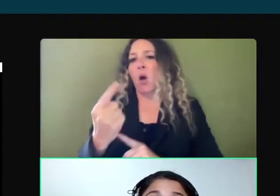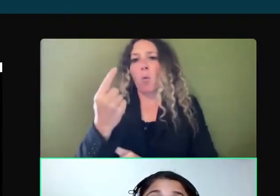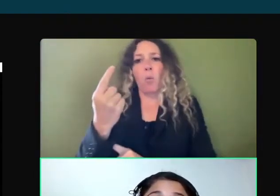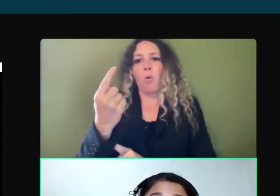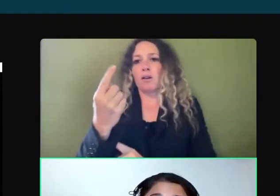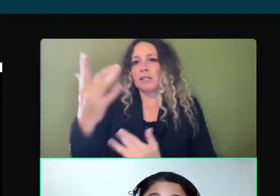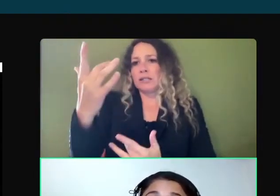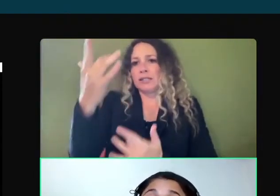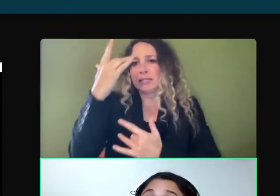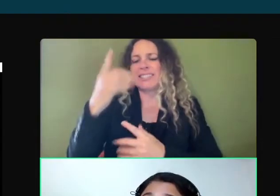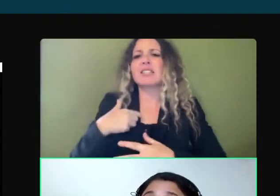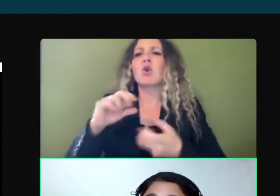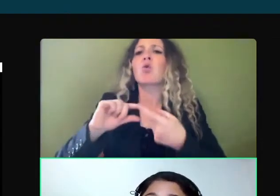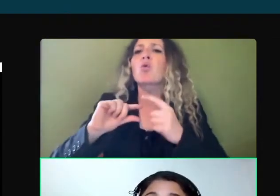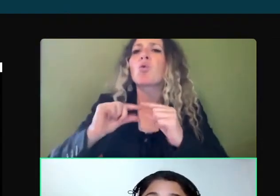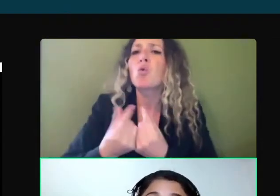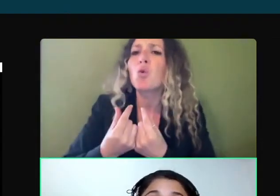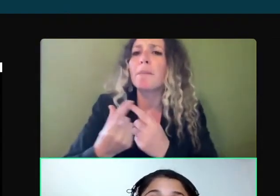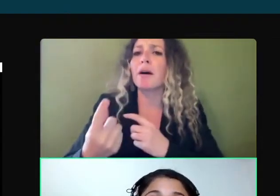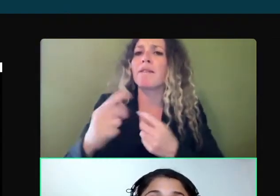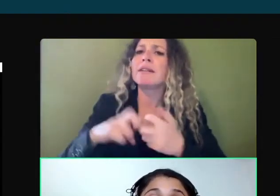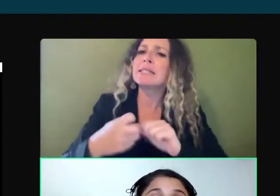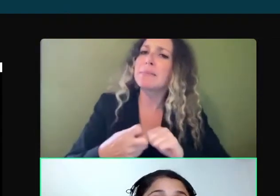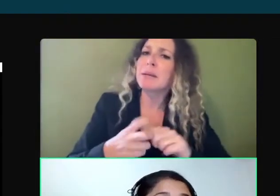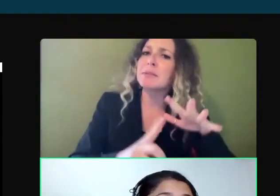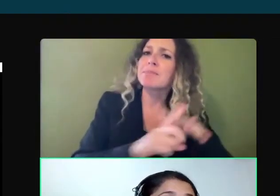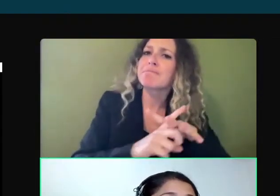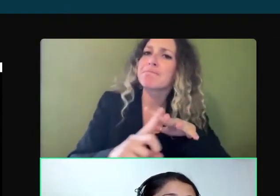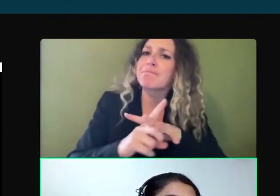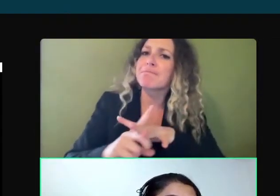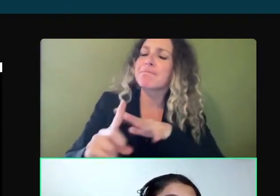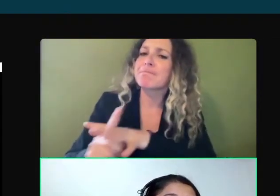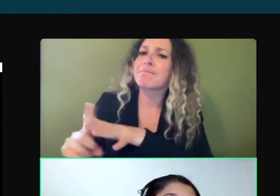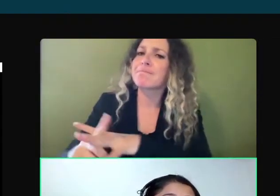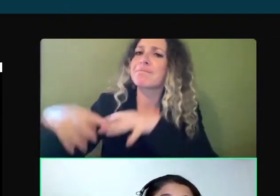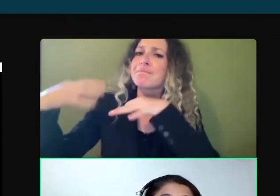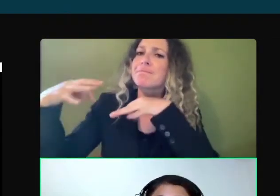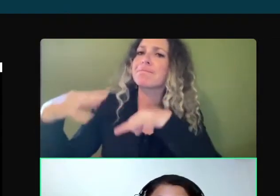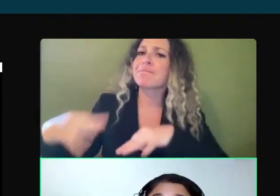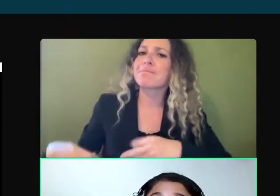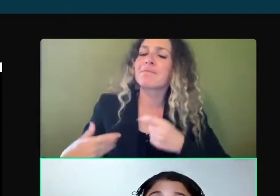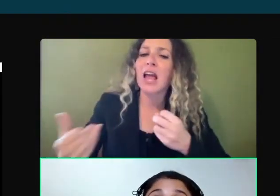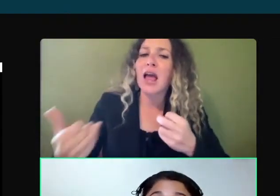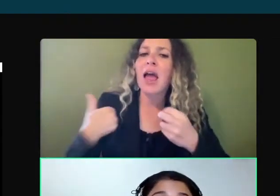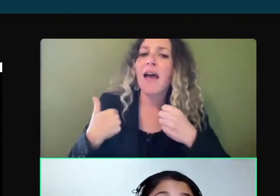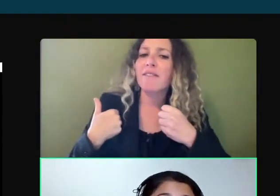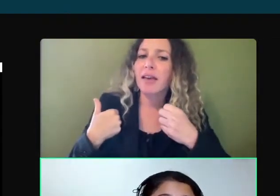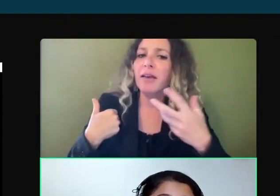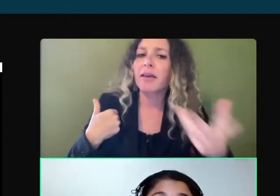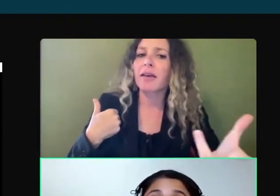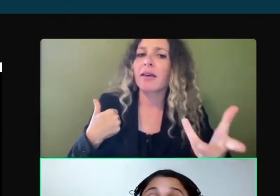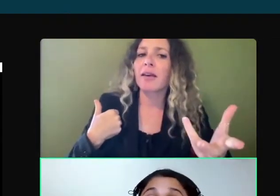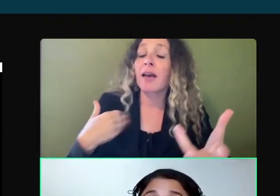group of symptoms, an umbrella term really, that describes having cognitive impairments in more